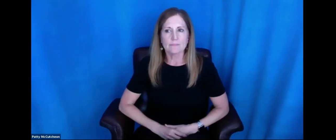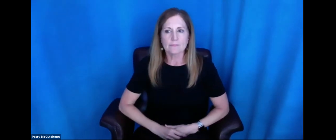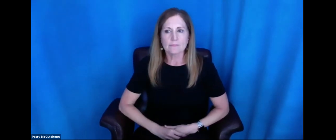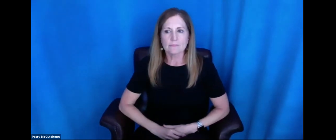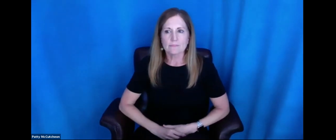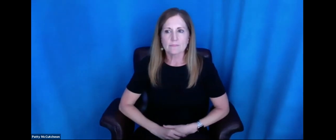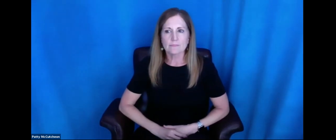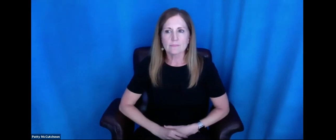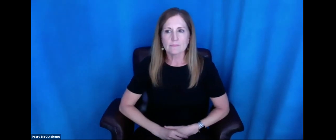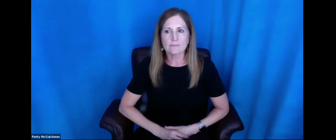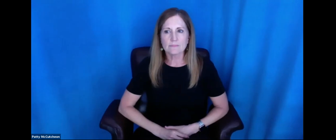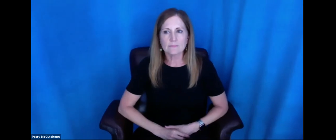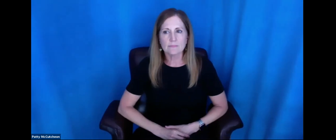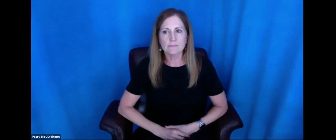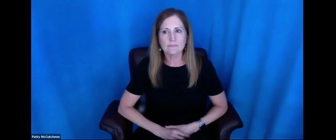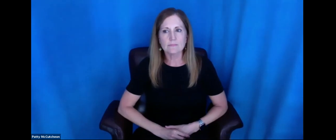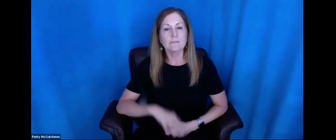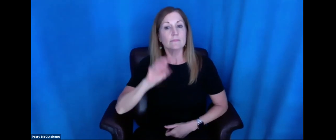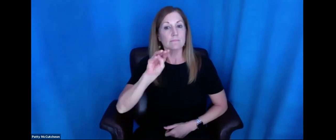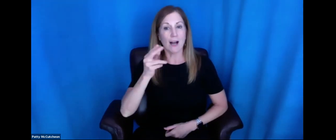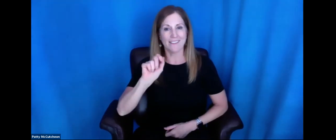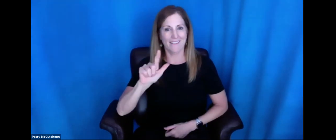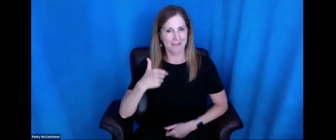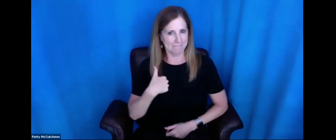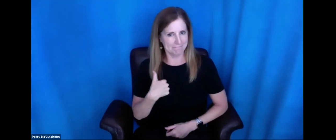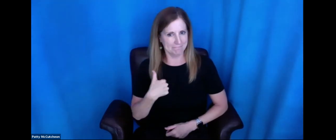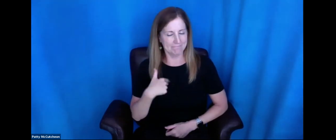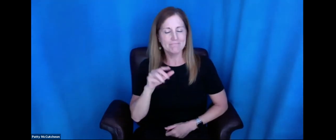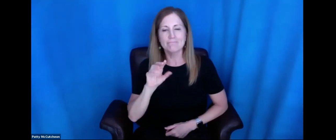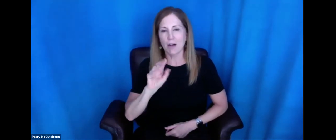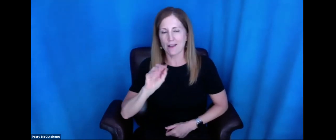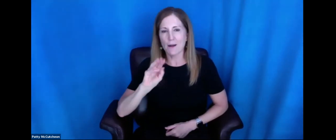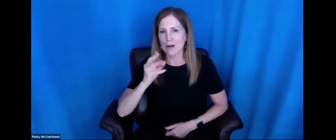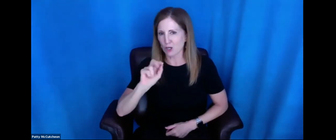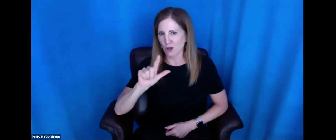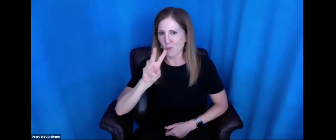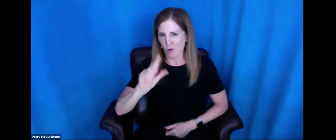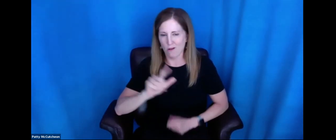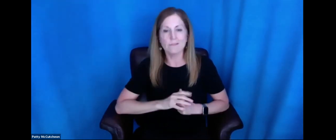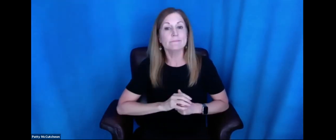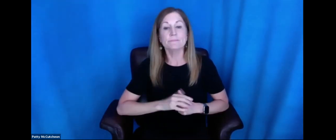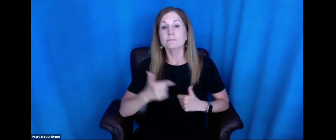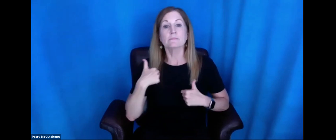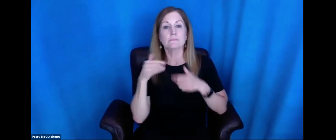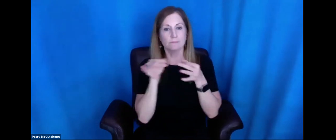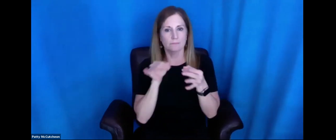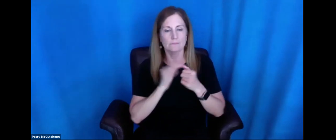Michael Wall: This is Michael Wall. I'll only say that working in partnership with the